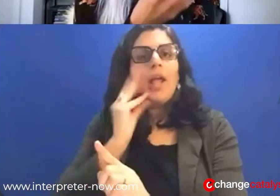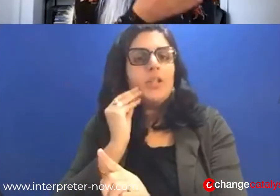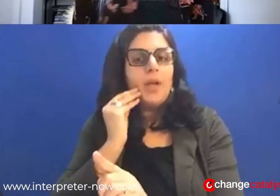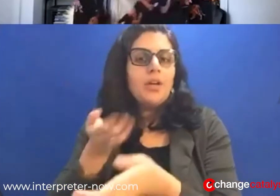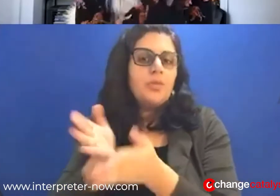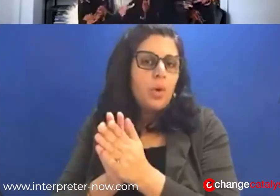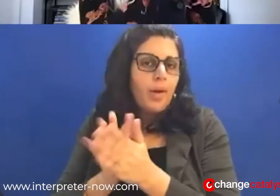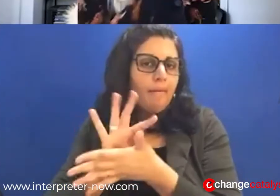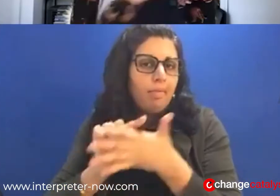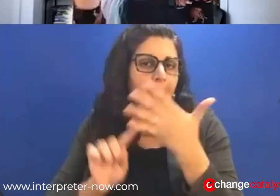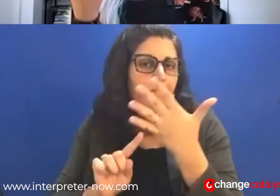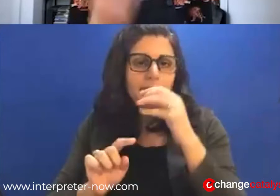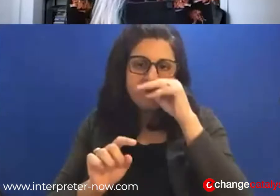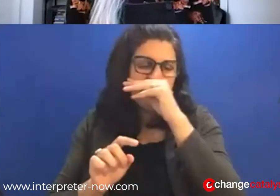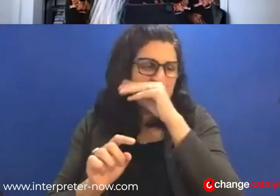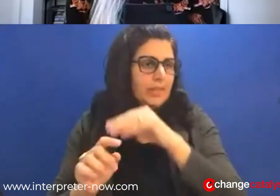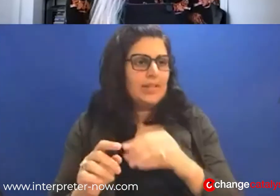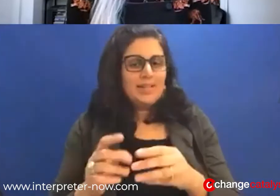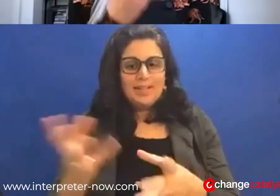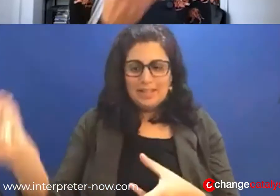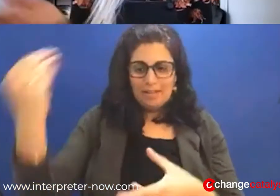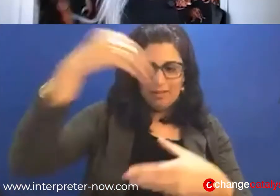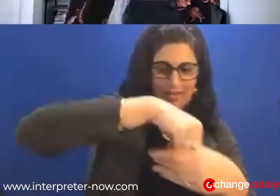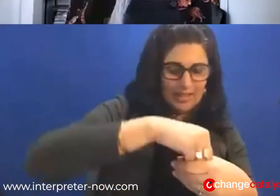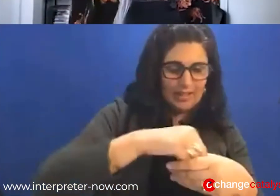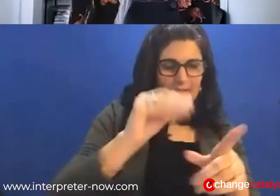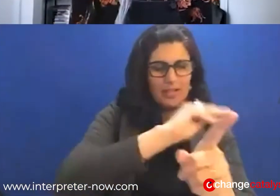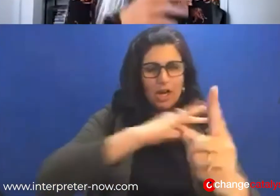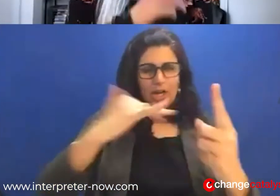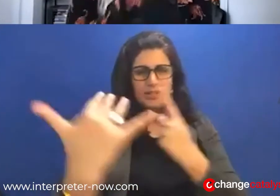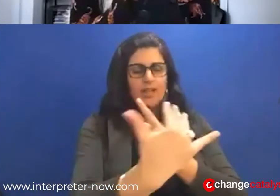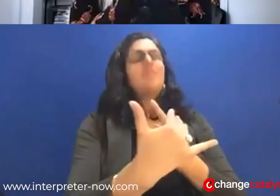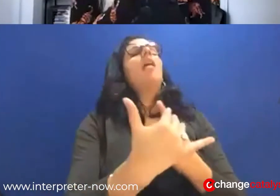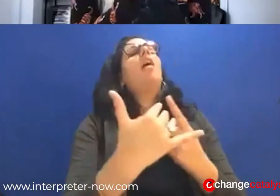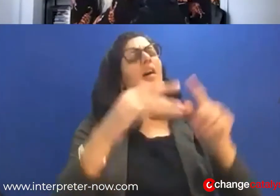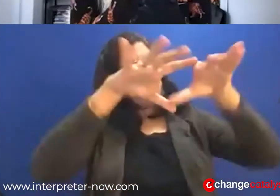You have more context and can see them as a more real person. So, kind of going back to step one.